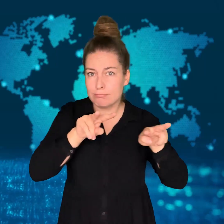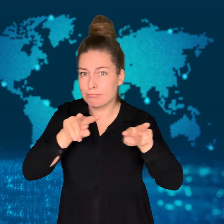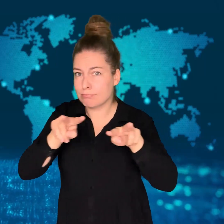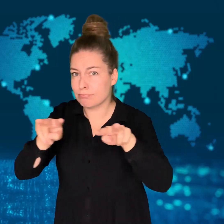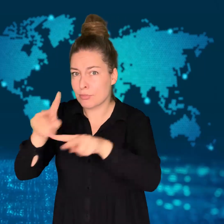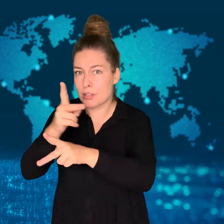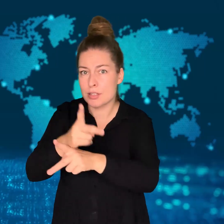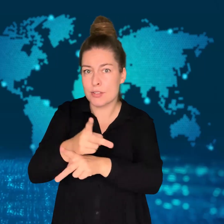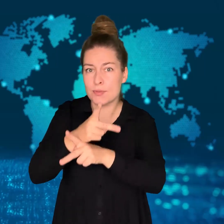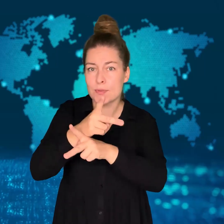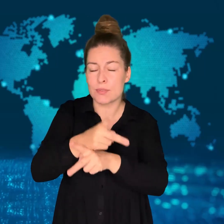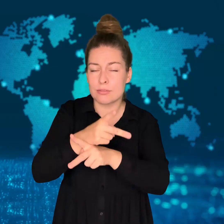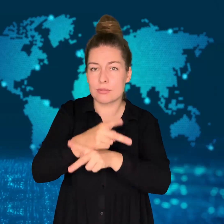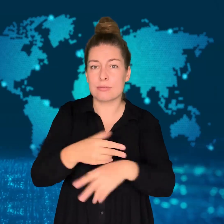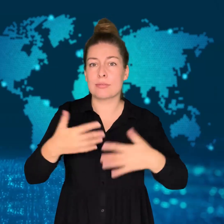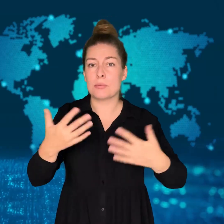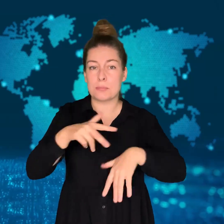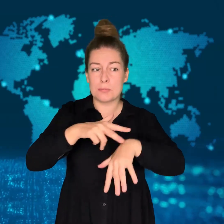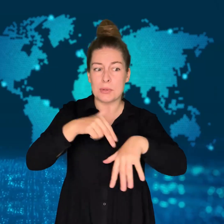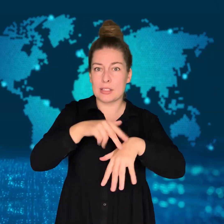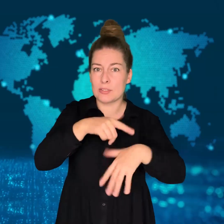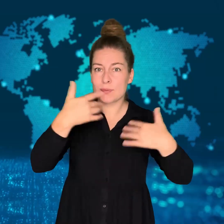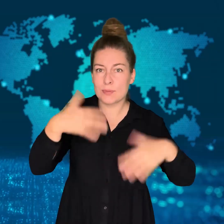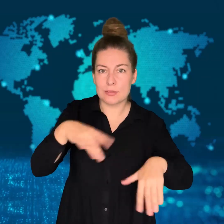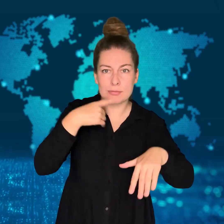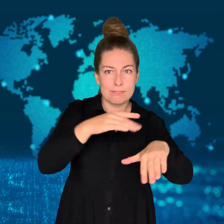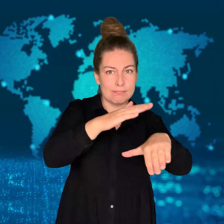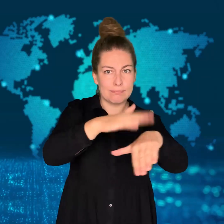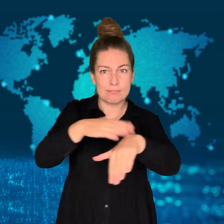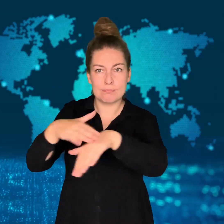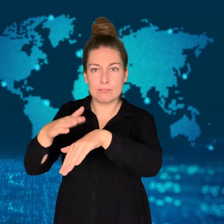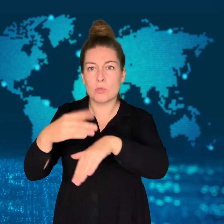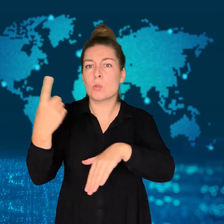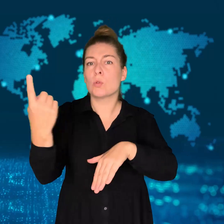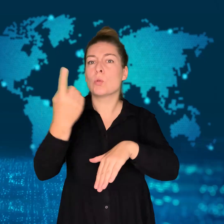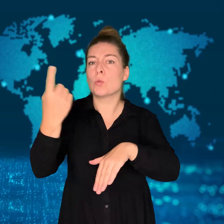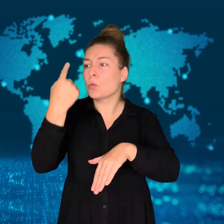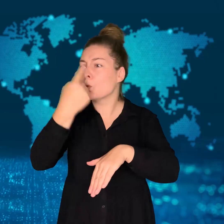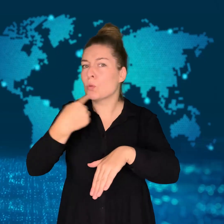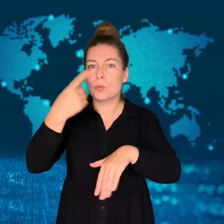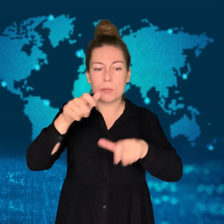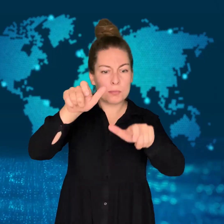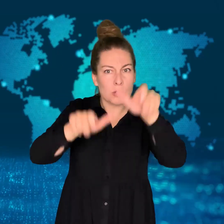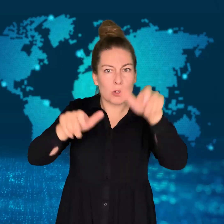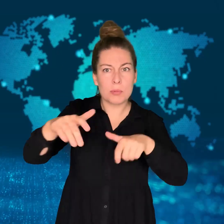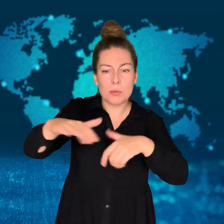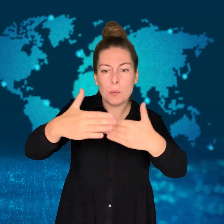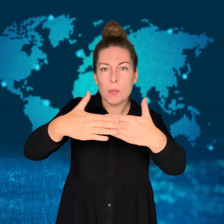Soldiers, ambulances, fire trucks, and armored vehicles came to the area.